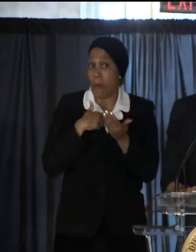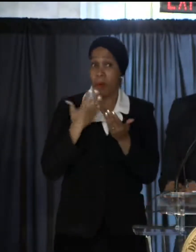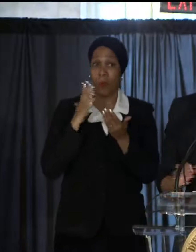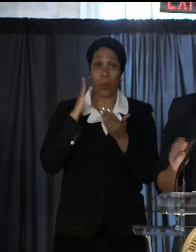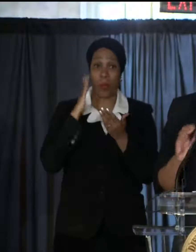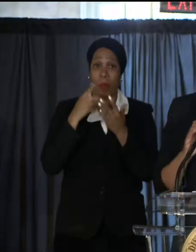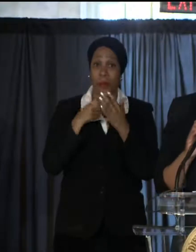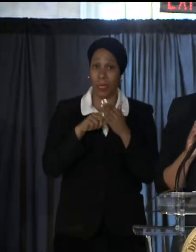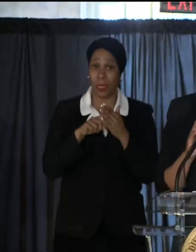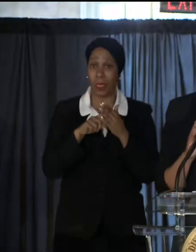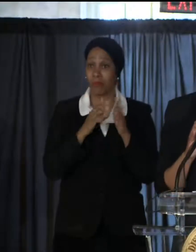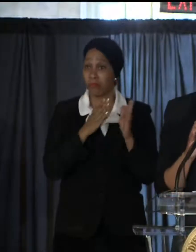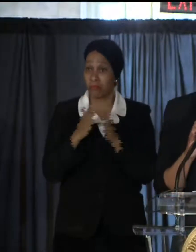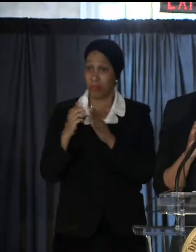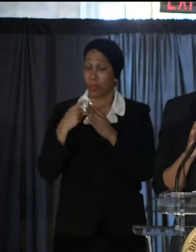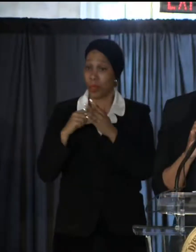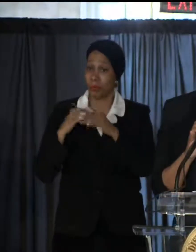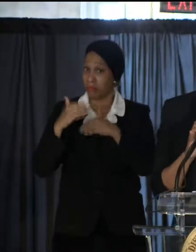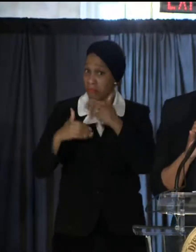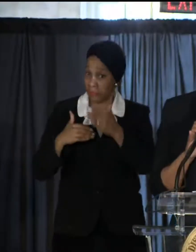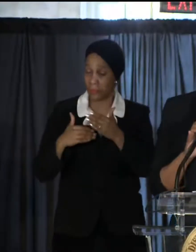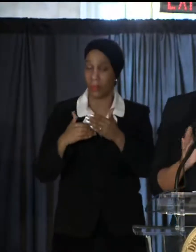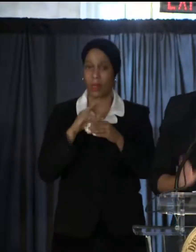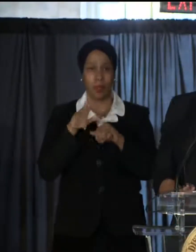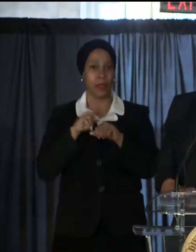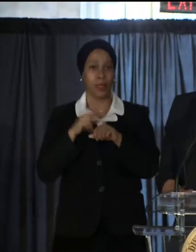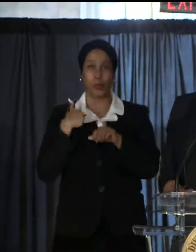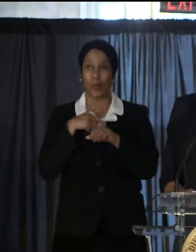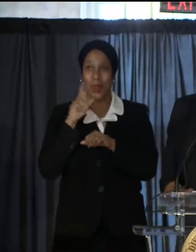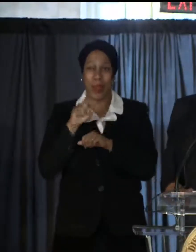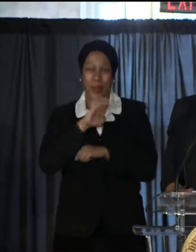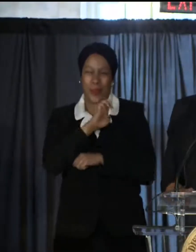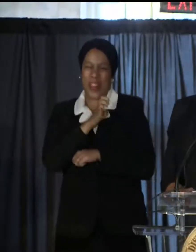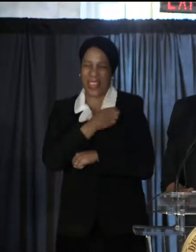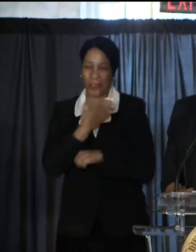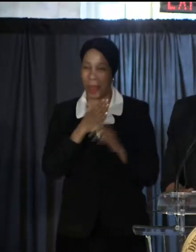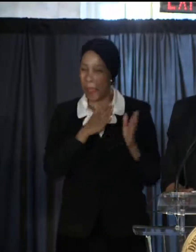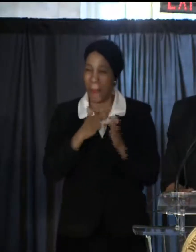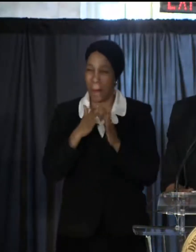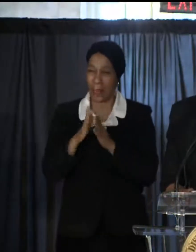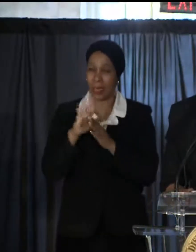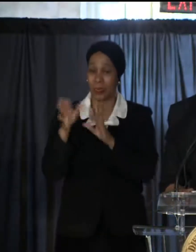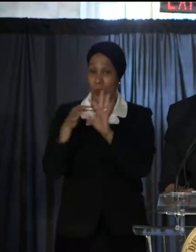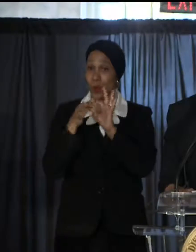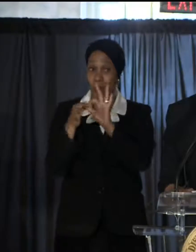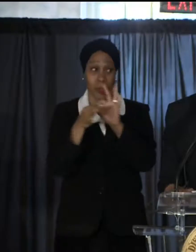CHART THE COURSE. WE OF COURSE NEED YOUR ENERGY AND STRATEGY AND YOUR CONNECTIONS, TOO.